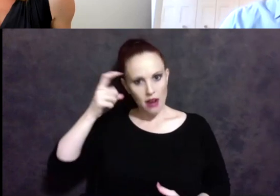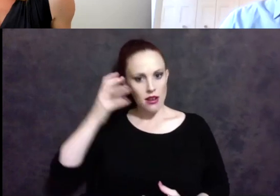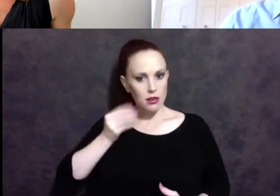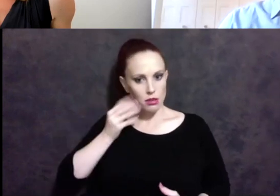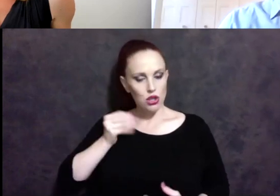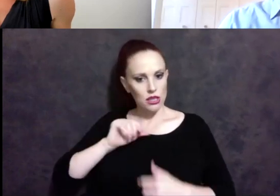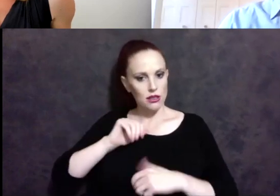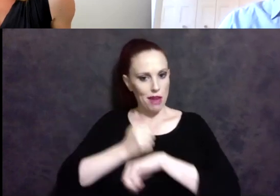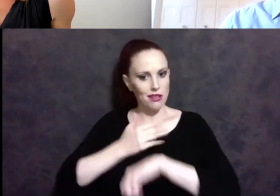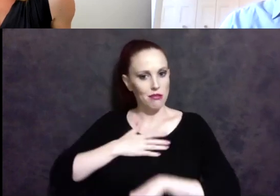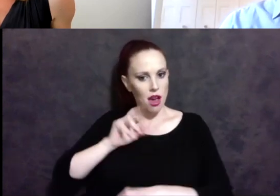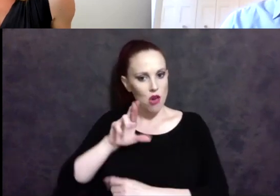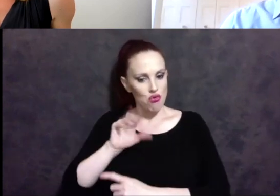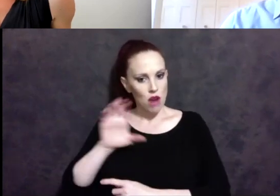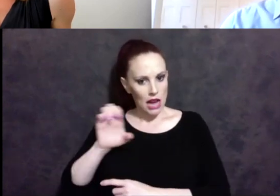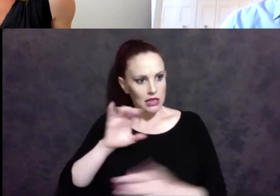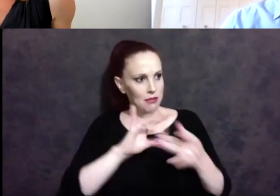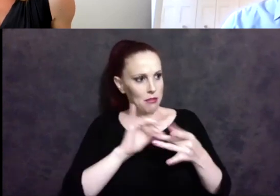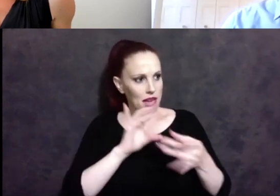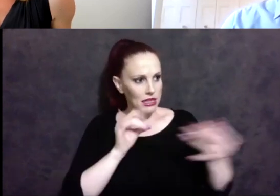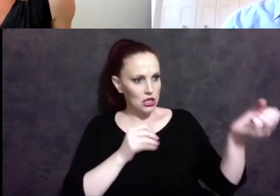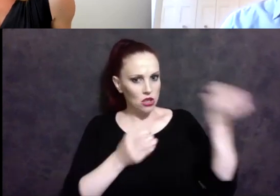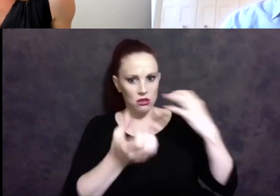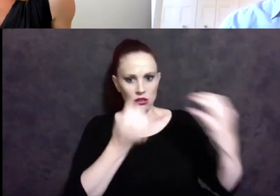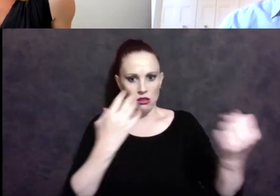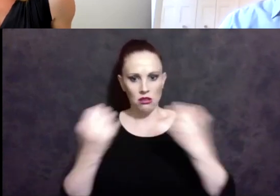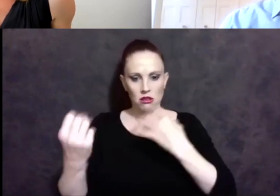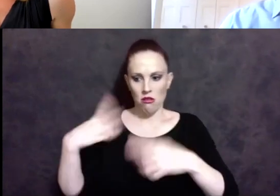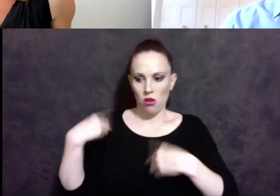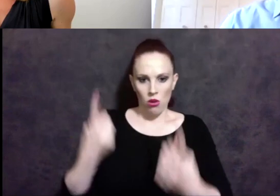based on messaging received over a period of time is when I was in predominantly white